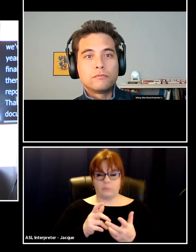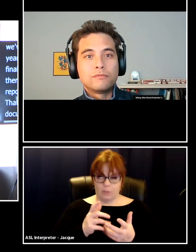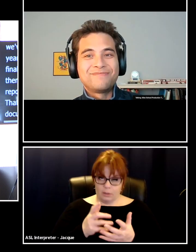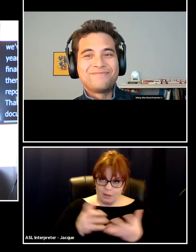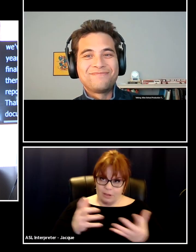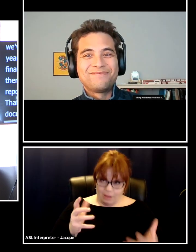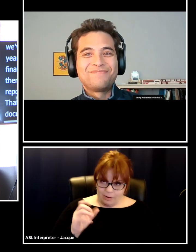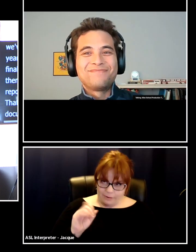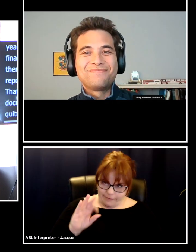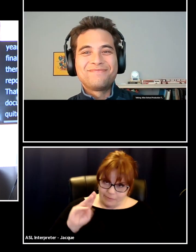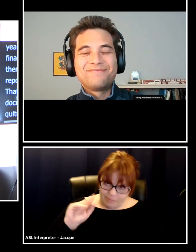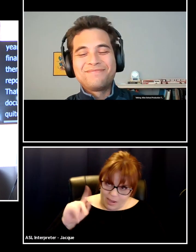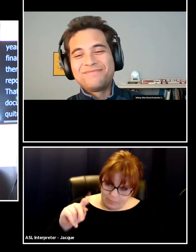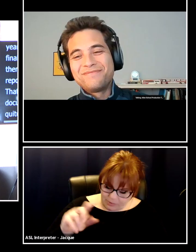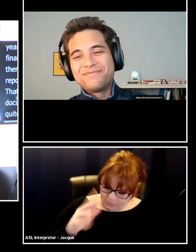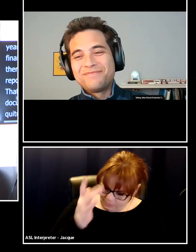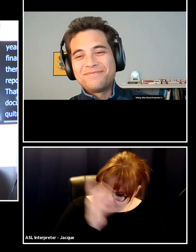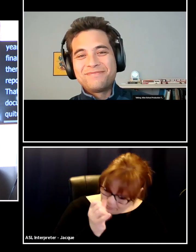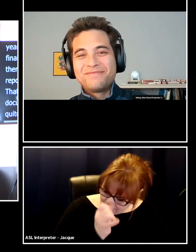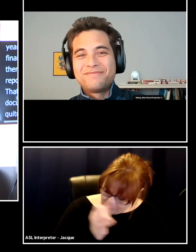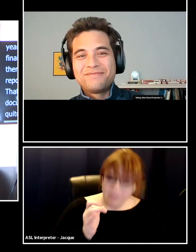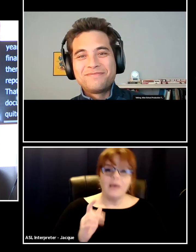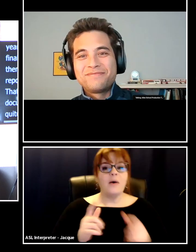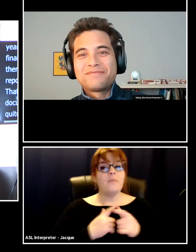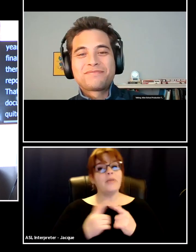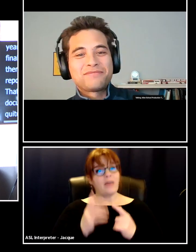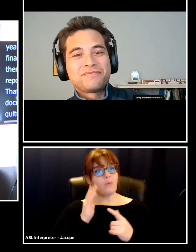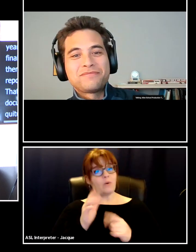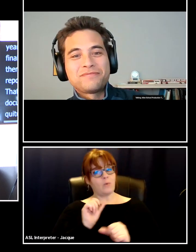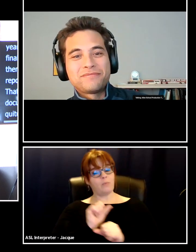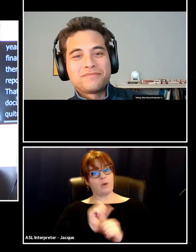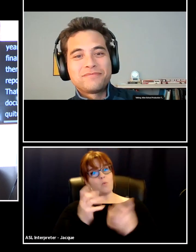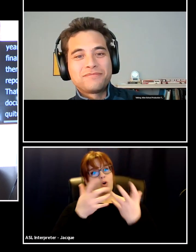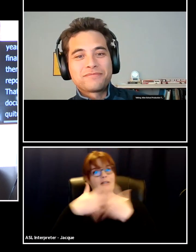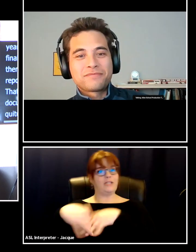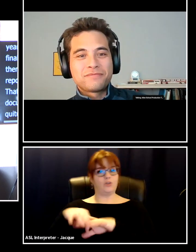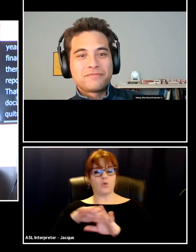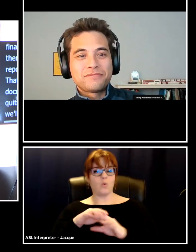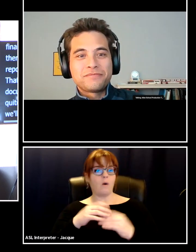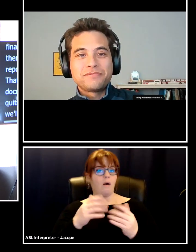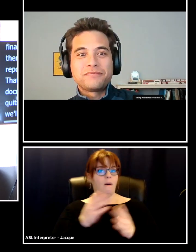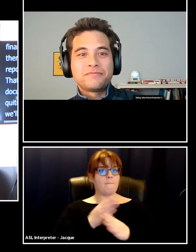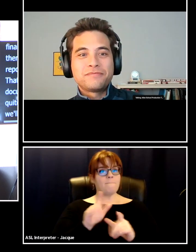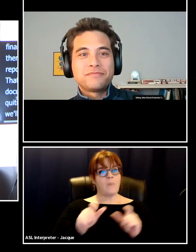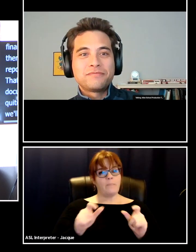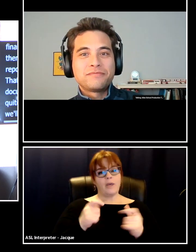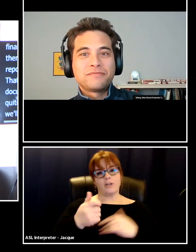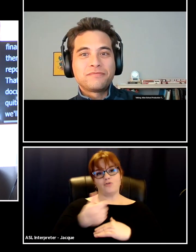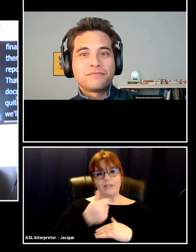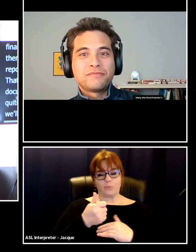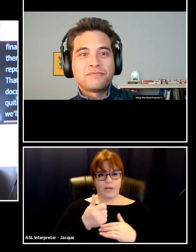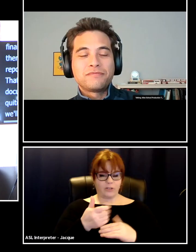Um and uh then will be worked into the public transportation plan to be published um in quarter